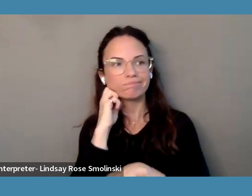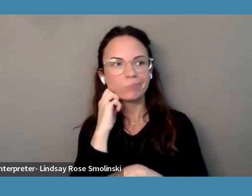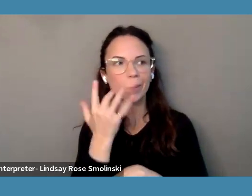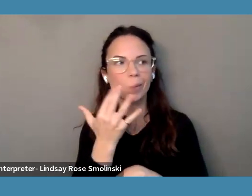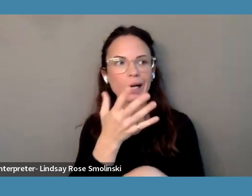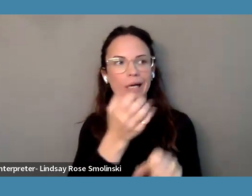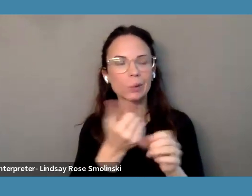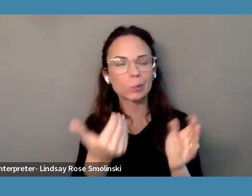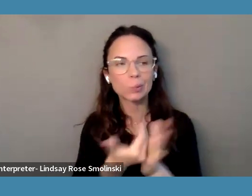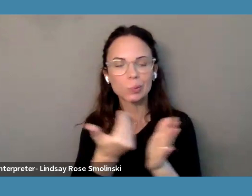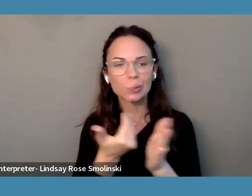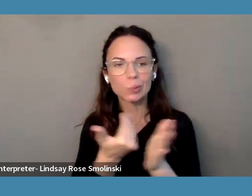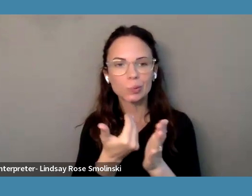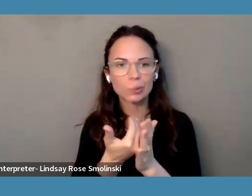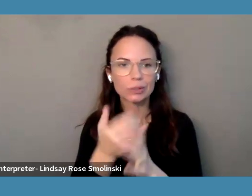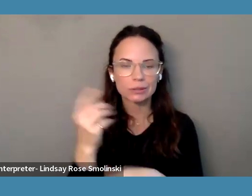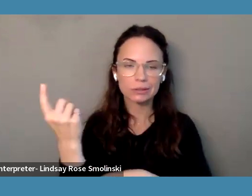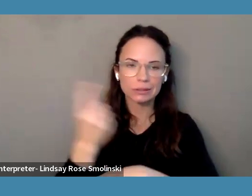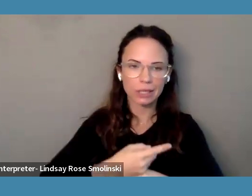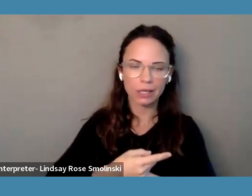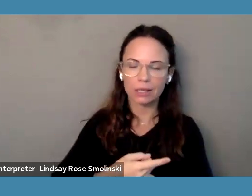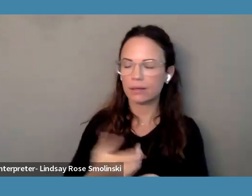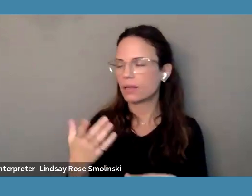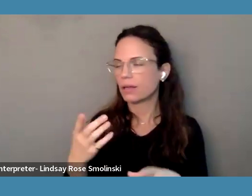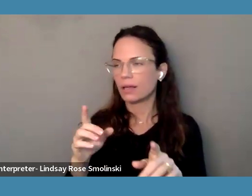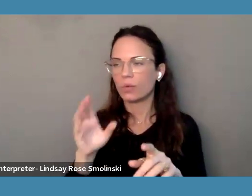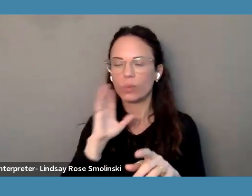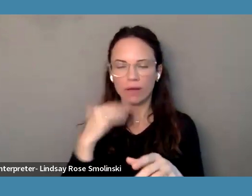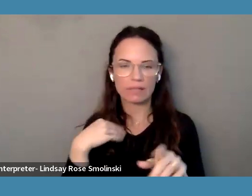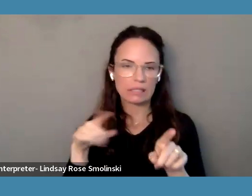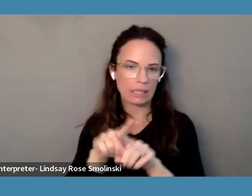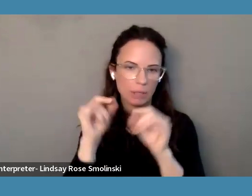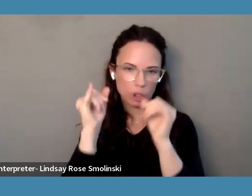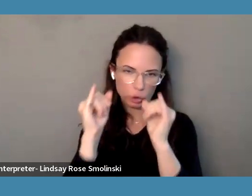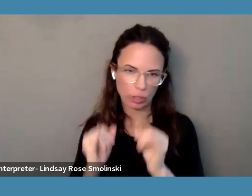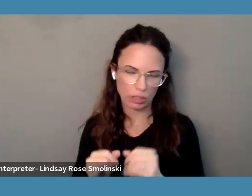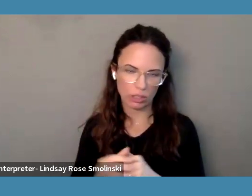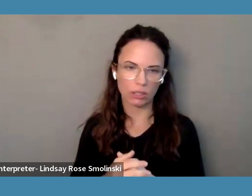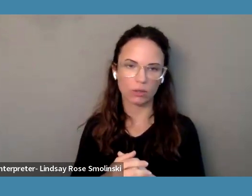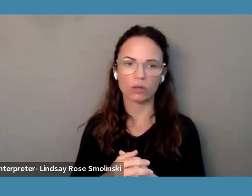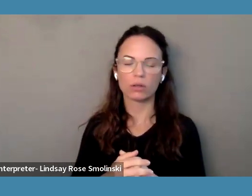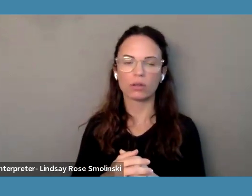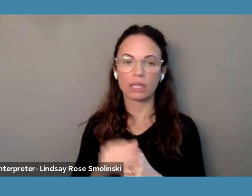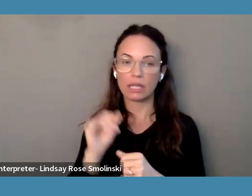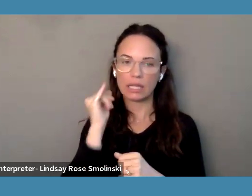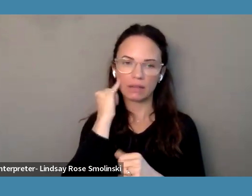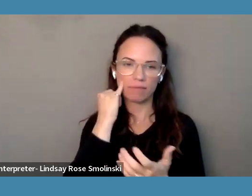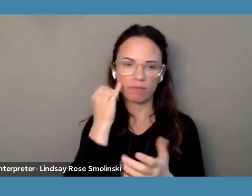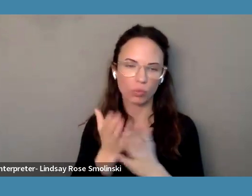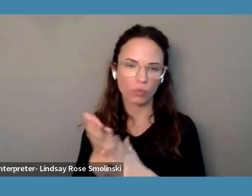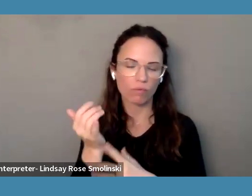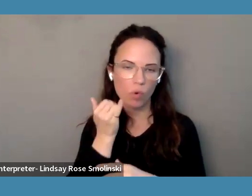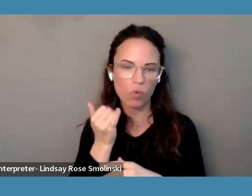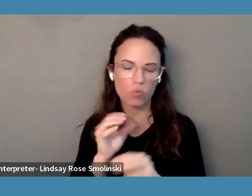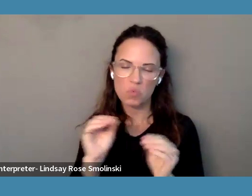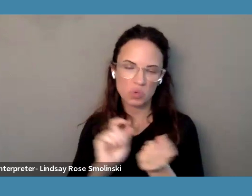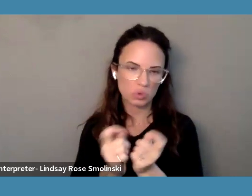Usually the call and instructions are the same if it's telephonic. So that wouldn't change, but most of the time,